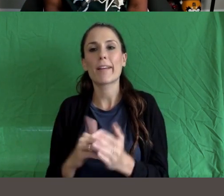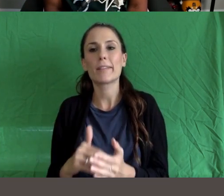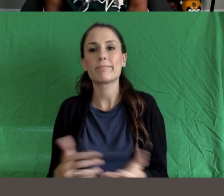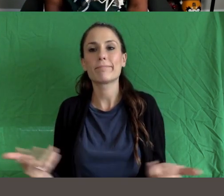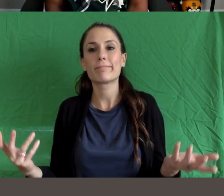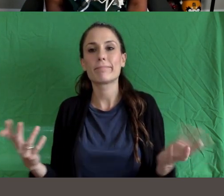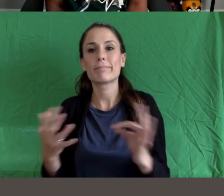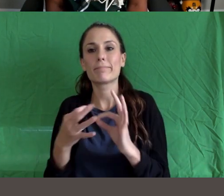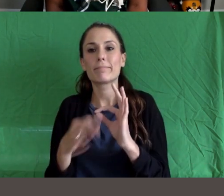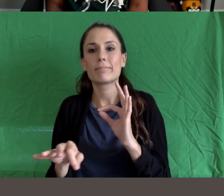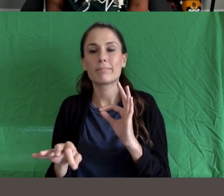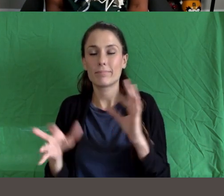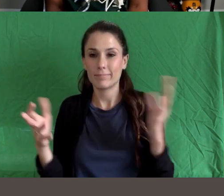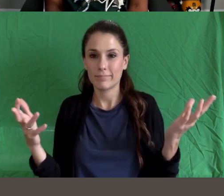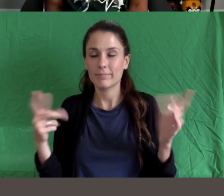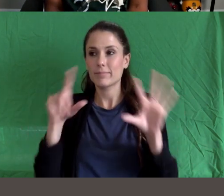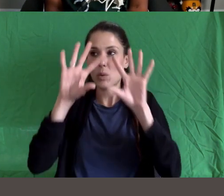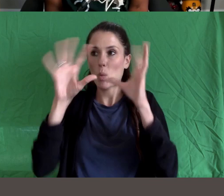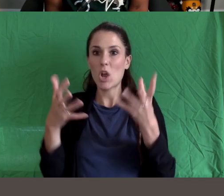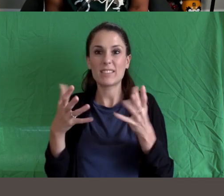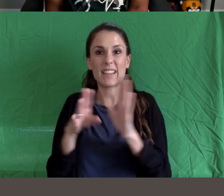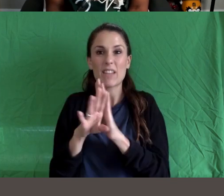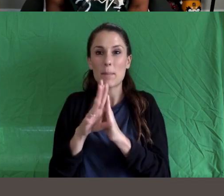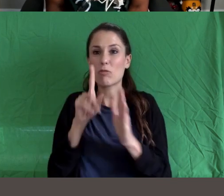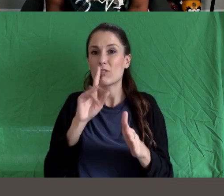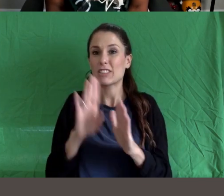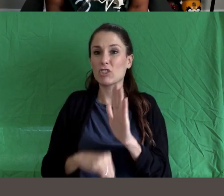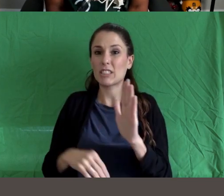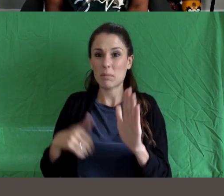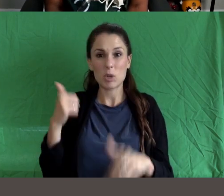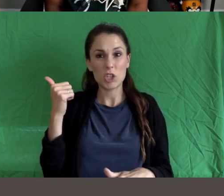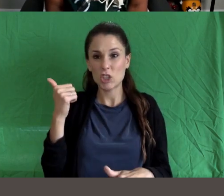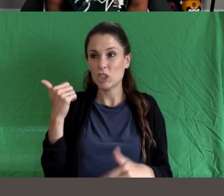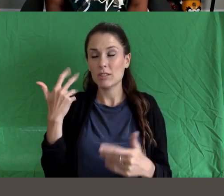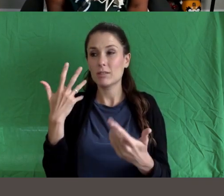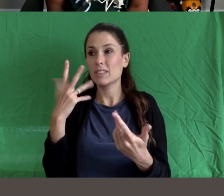Again, in a world where development is cheaper than it's ever been, where development systems are